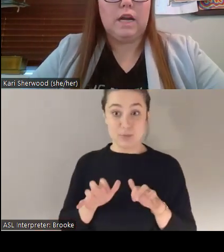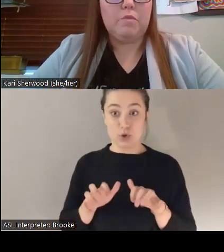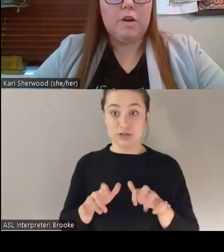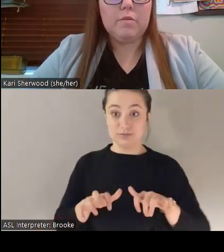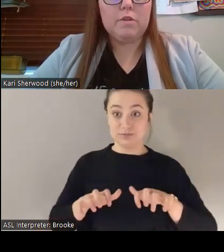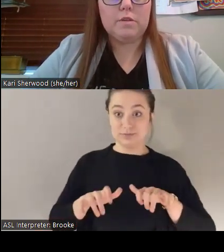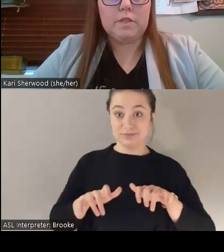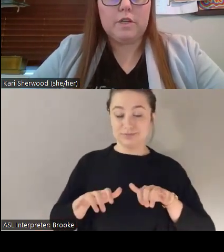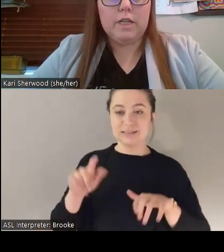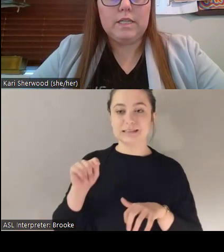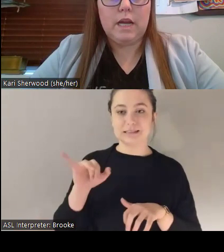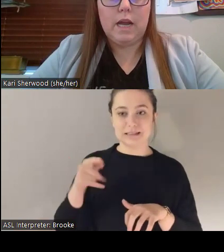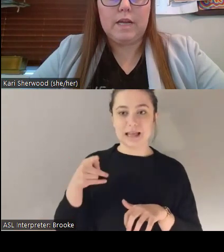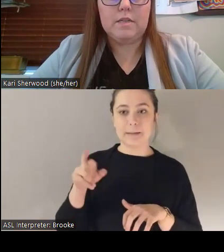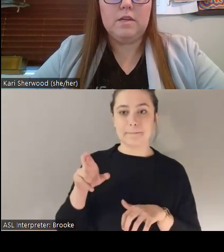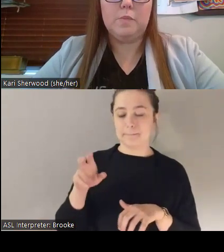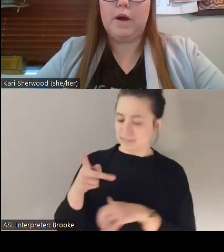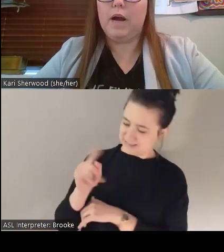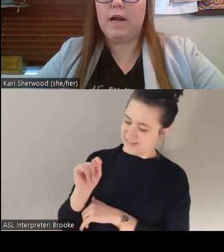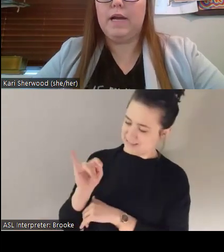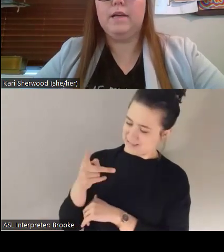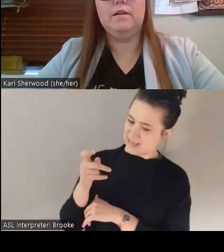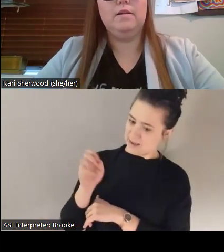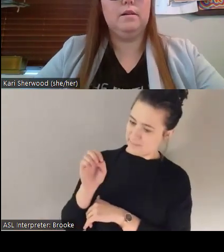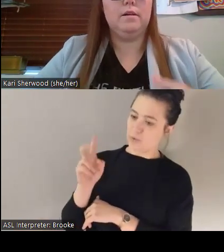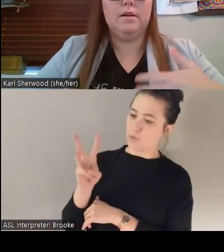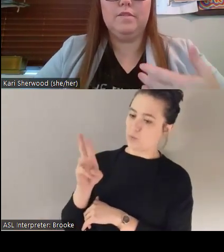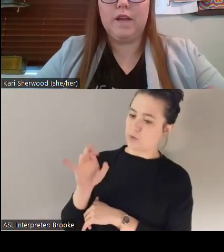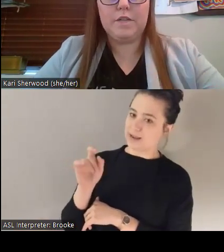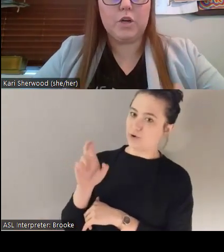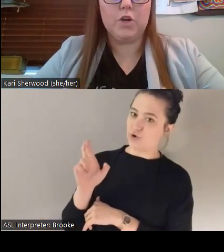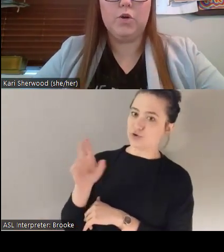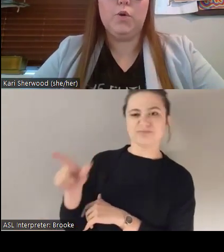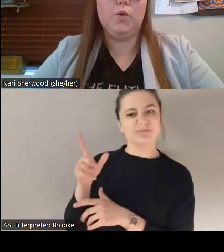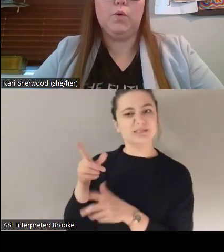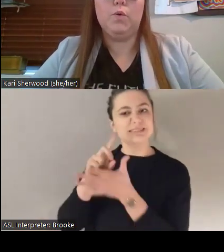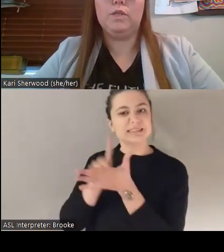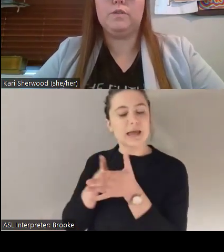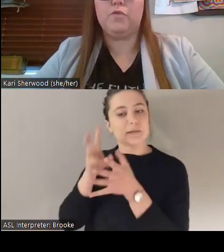typewriter was originally designed by an inventor whose